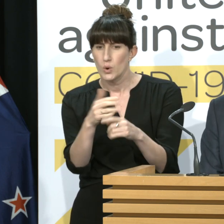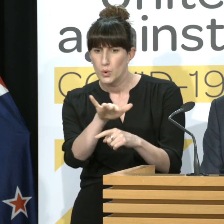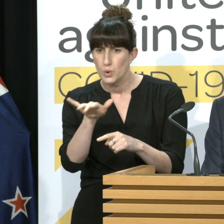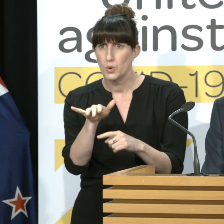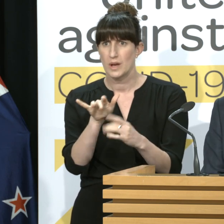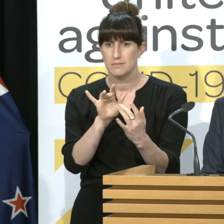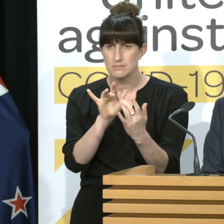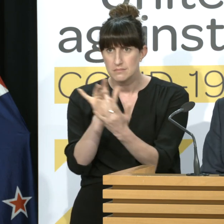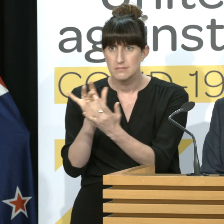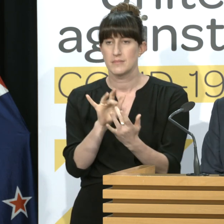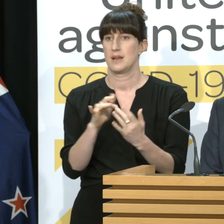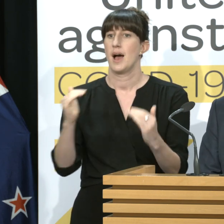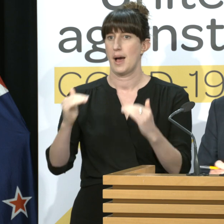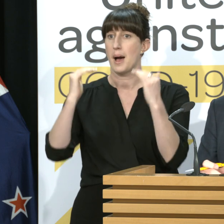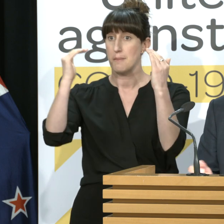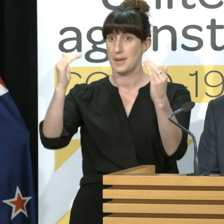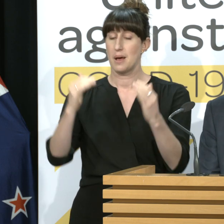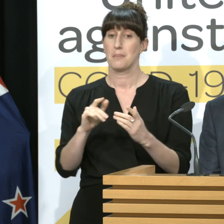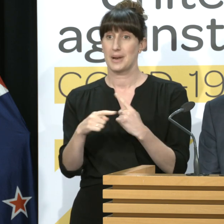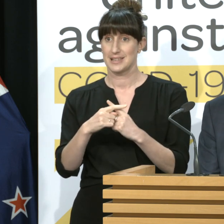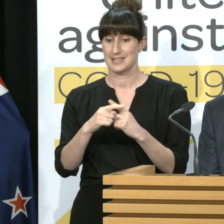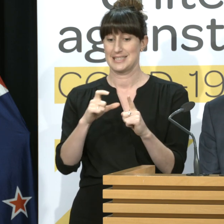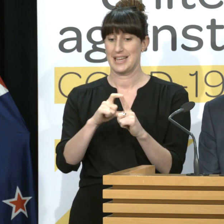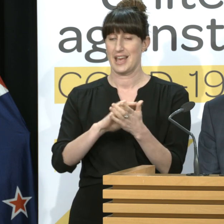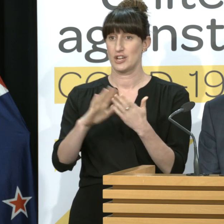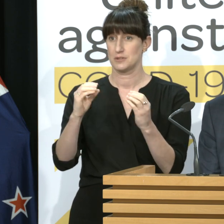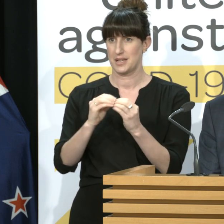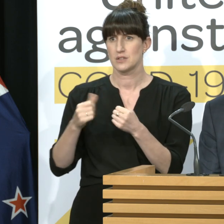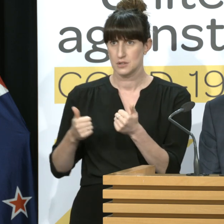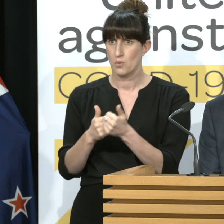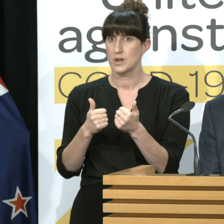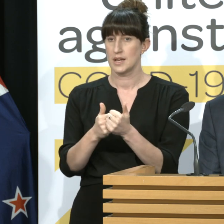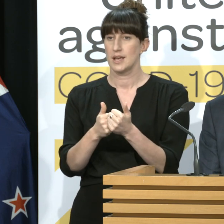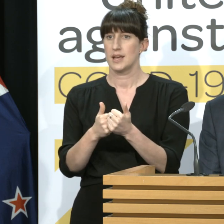They now have the capacity to manage 350 low complexity